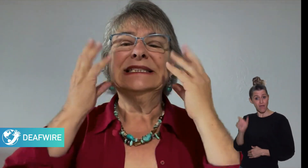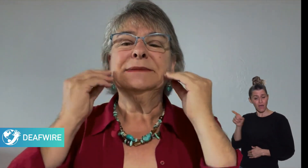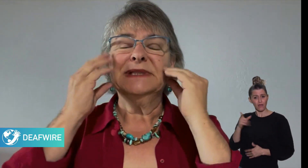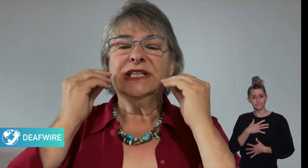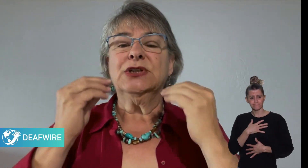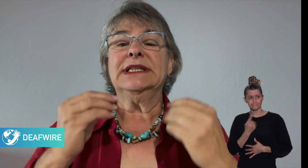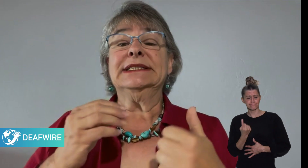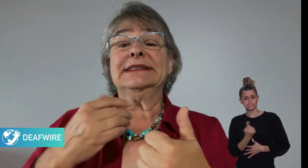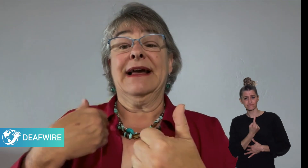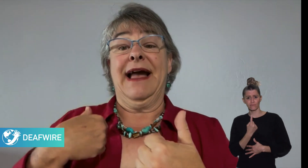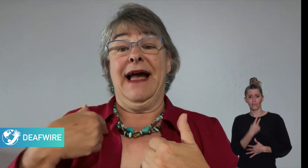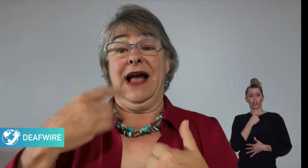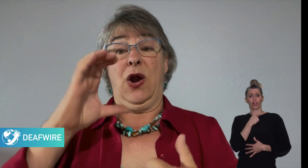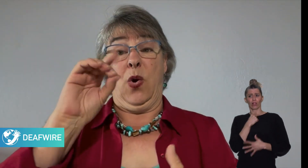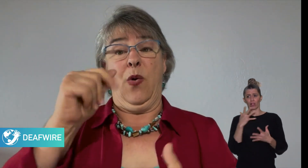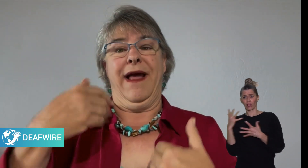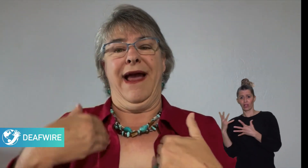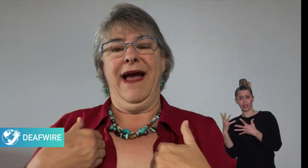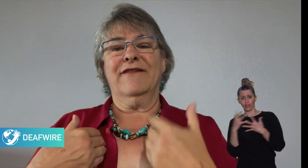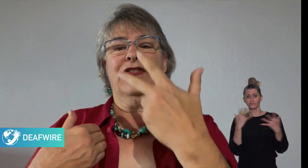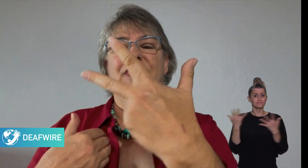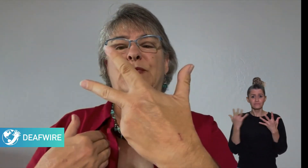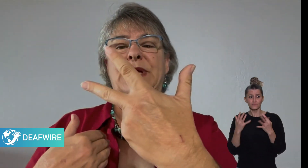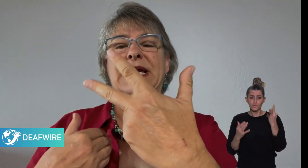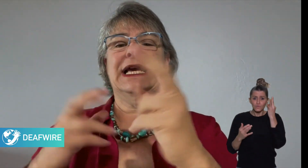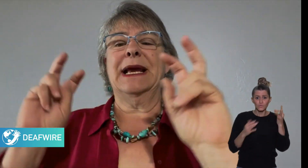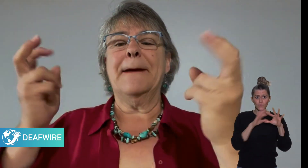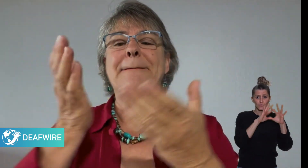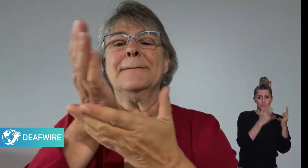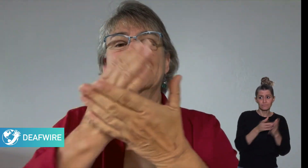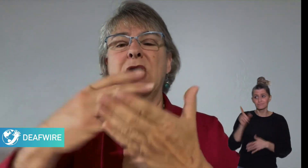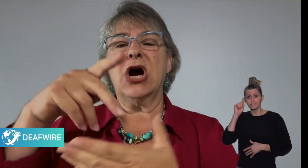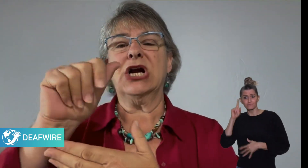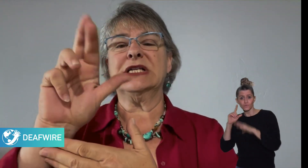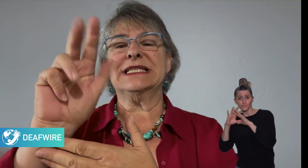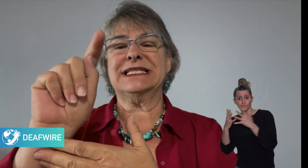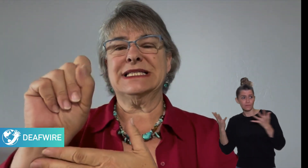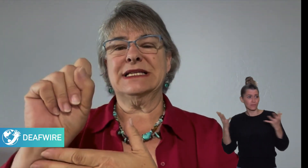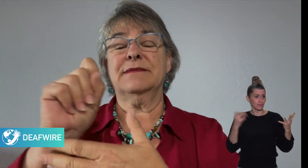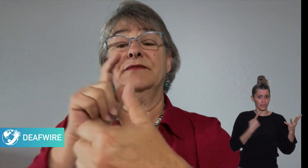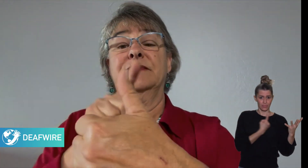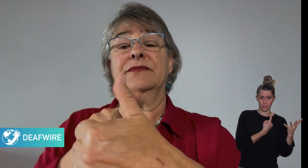Deaf worlds. My counseling work focuses on how to explain